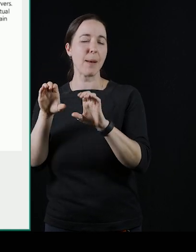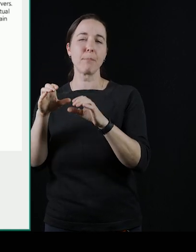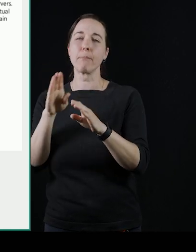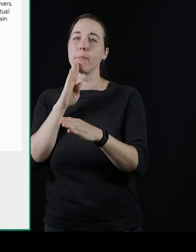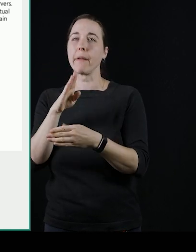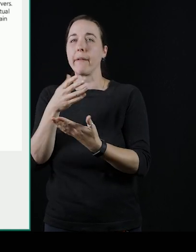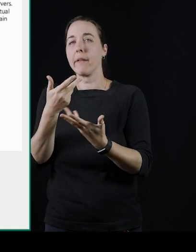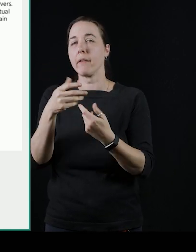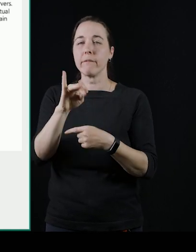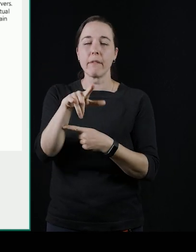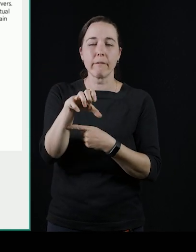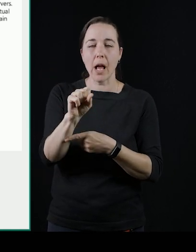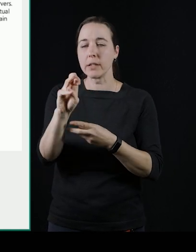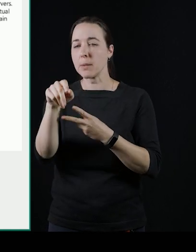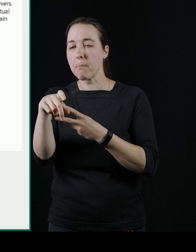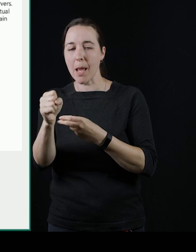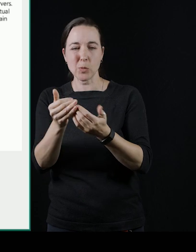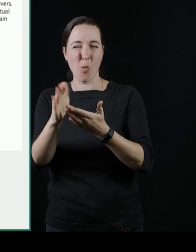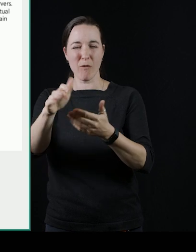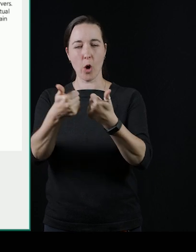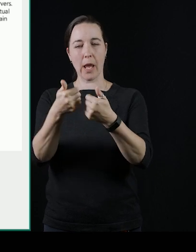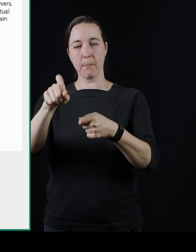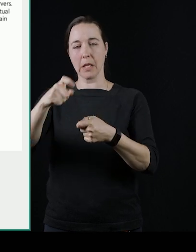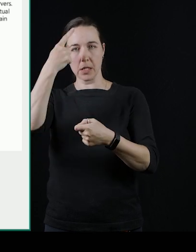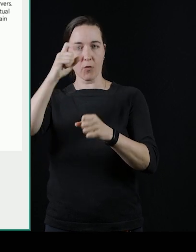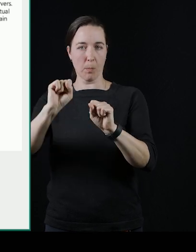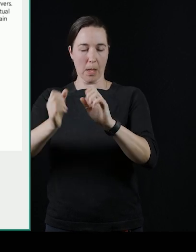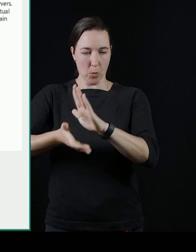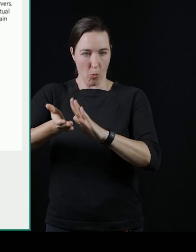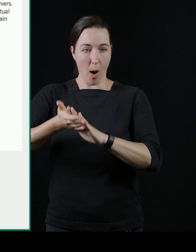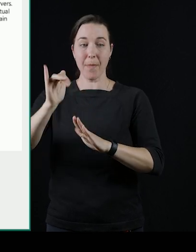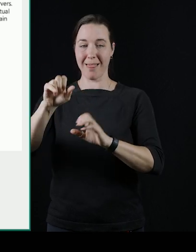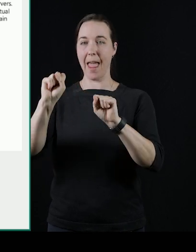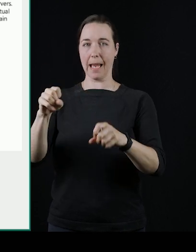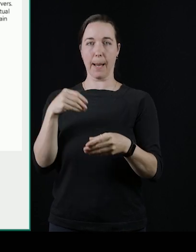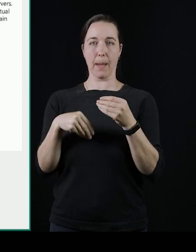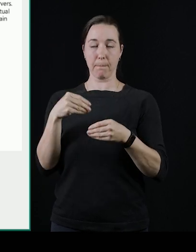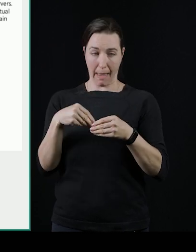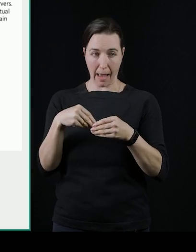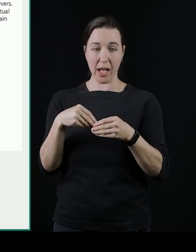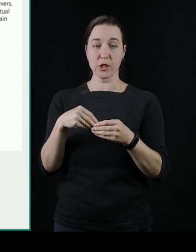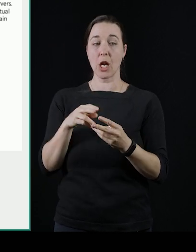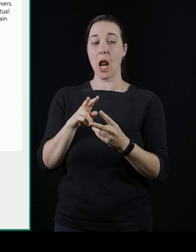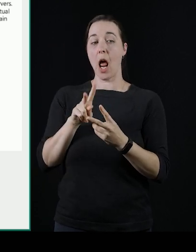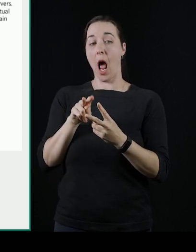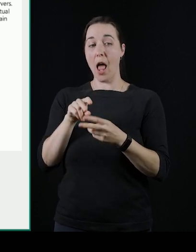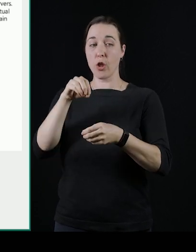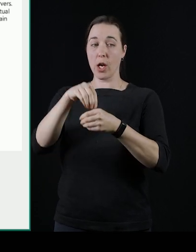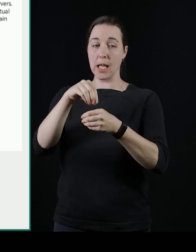anything your game set of it needs in order to operate, this can be packaged. Other, or in a Docker container,